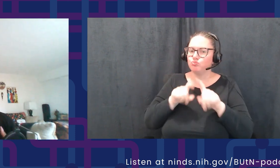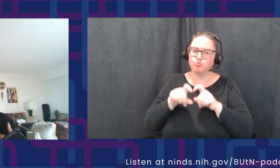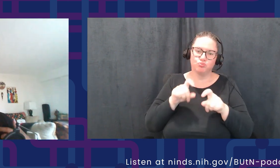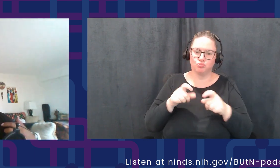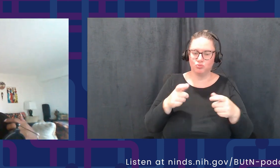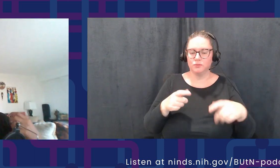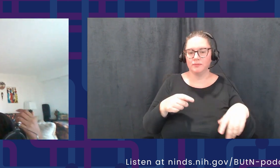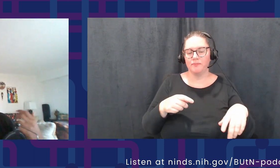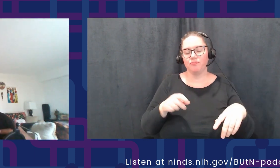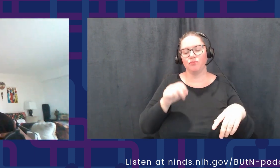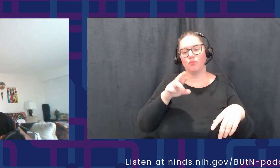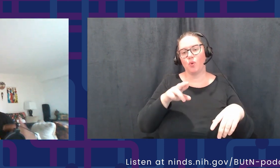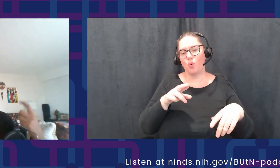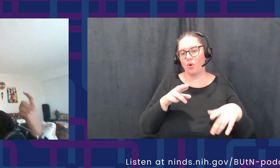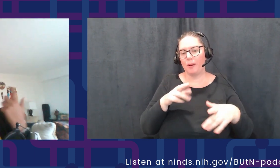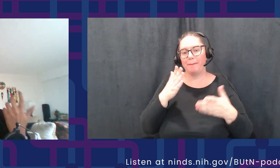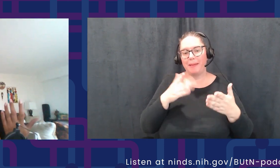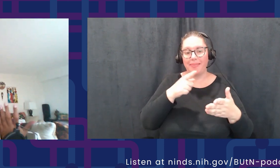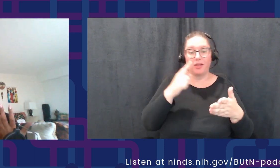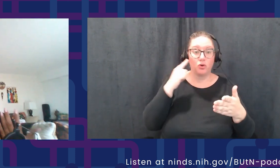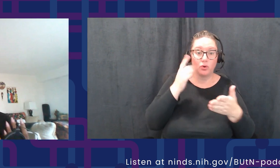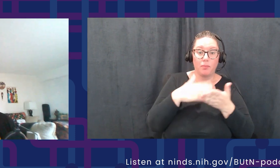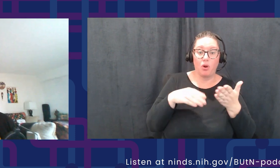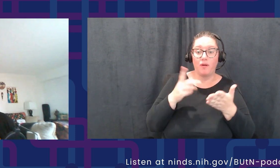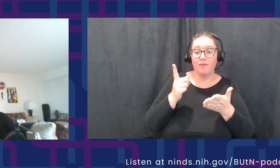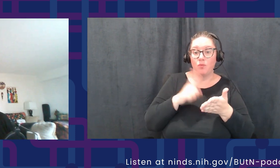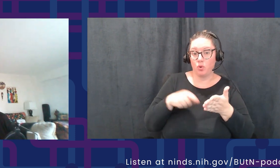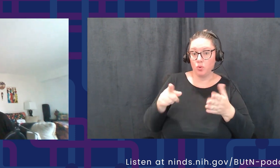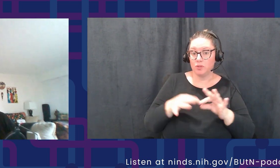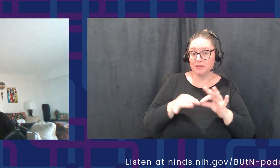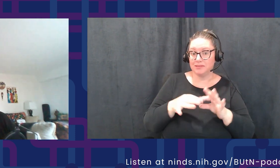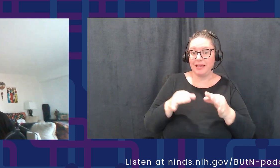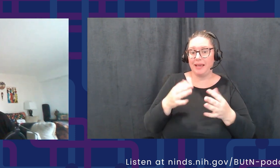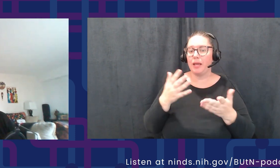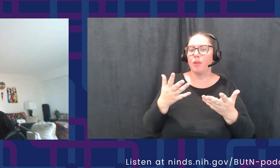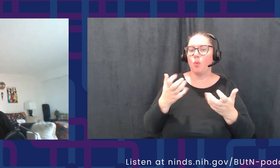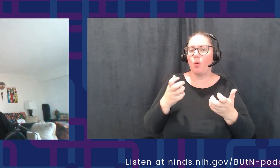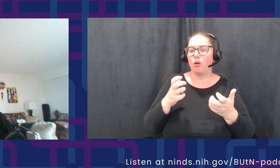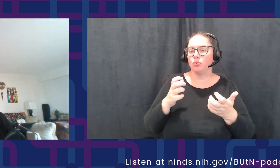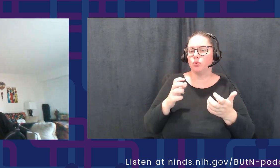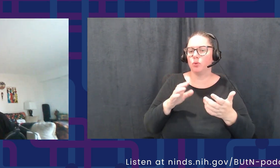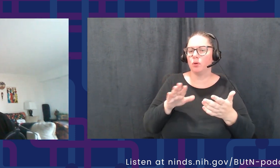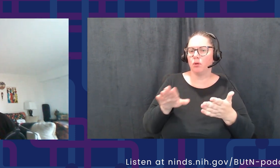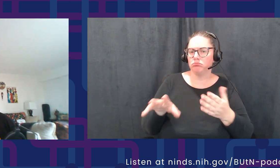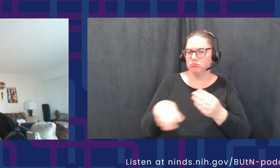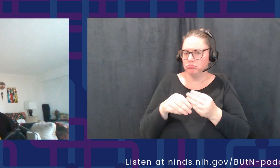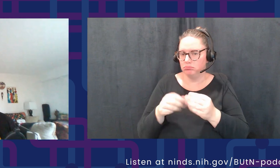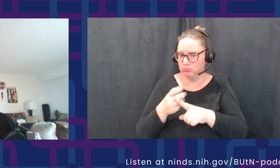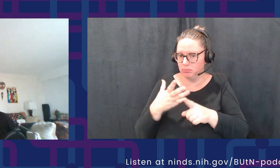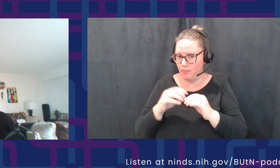their questions, or maybe they heard a part of what you were saying and maybe you want to get in like "Oh, can you say a little bit more about this?"